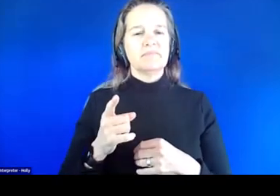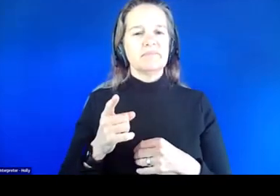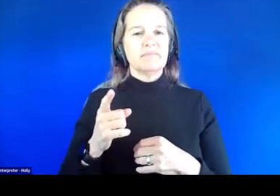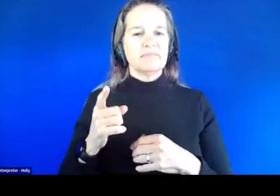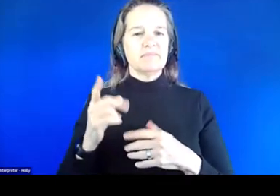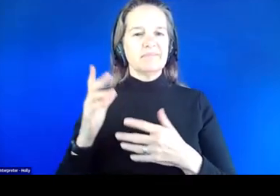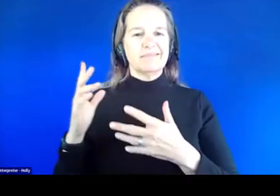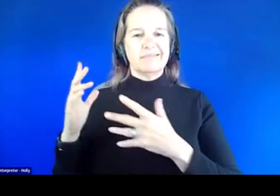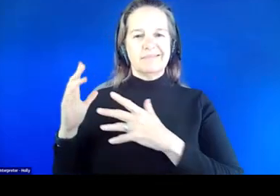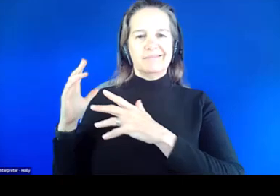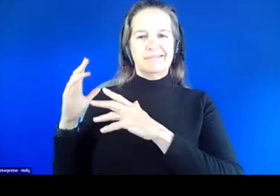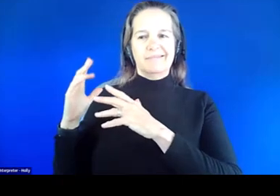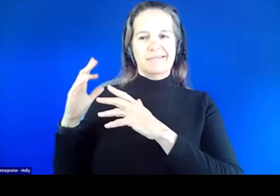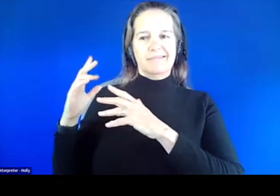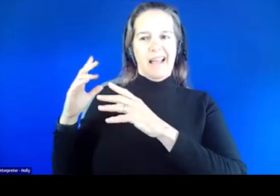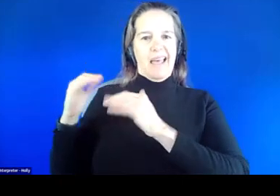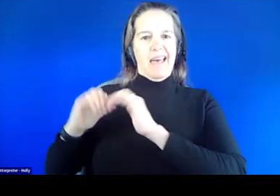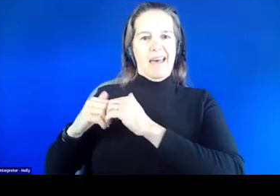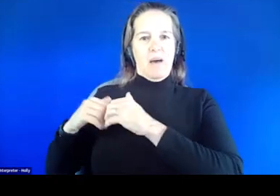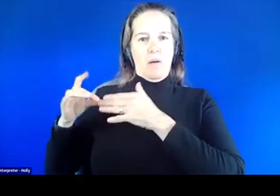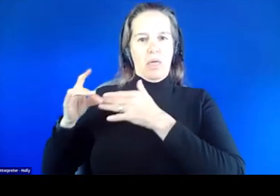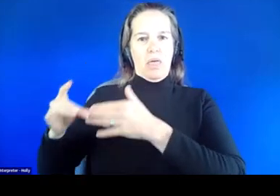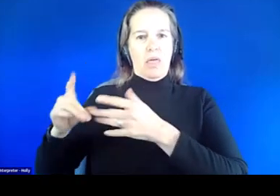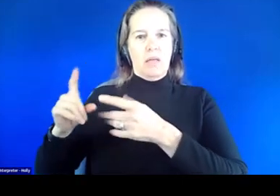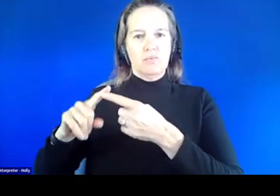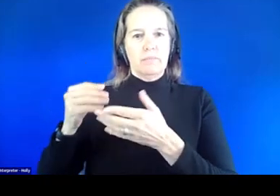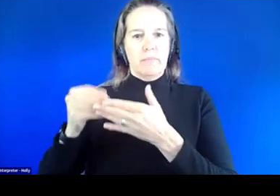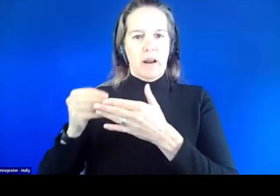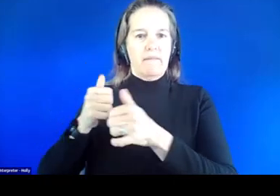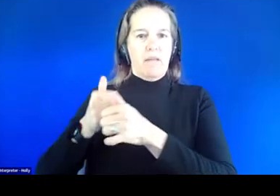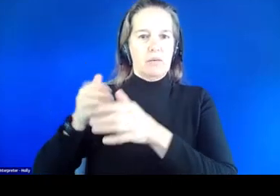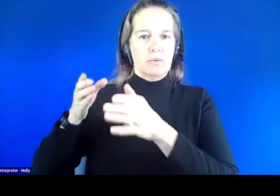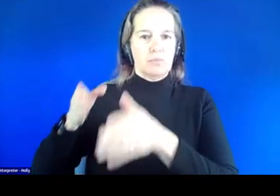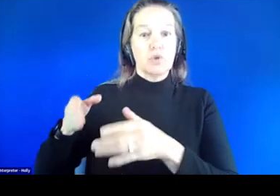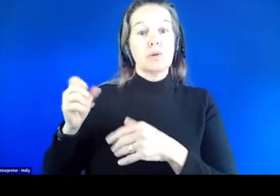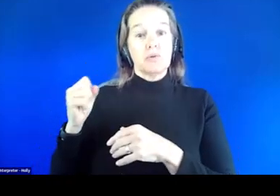background on ADAPT. They were principal in moving